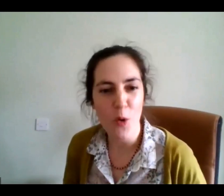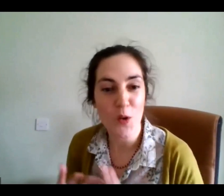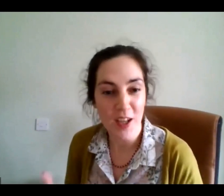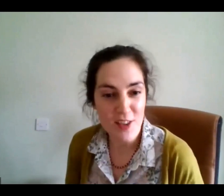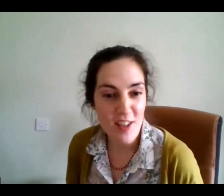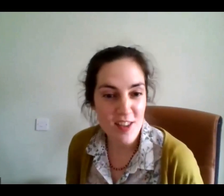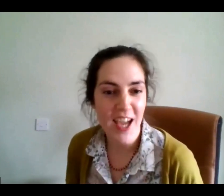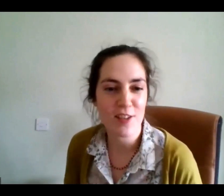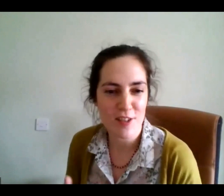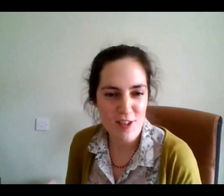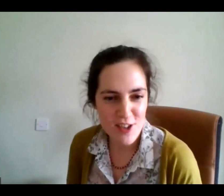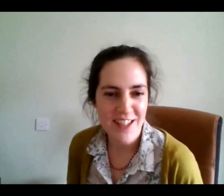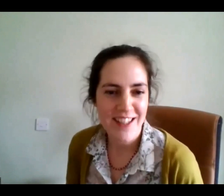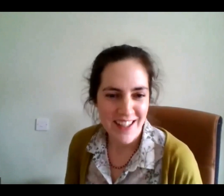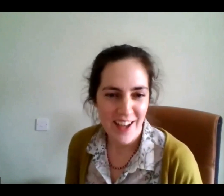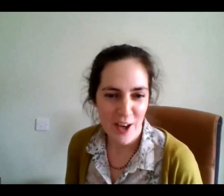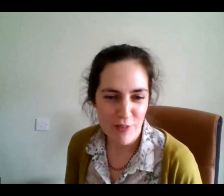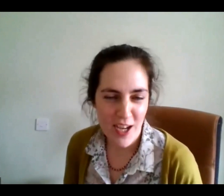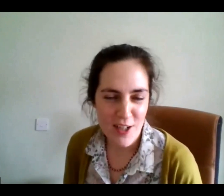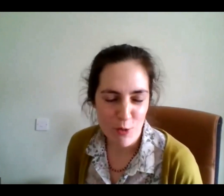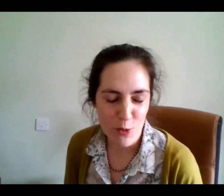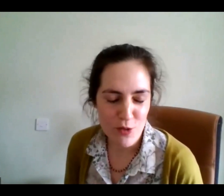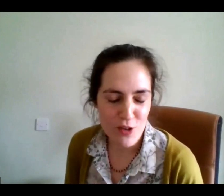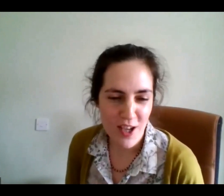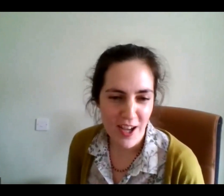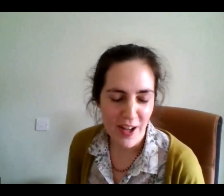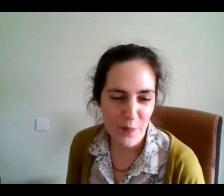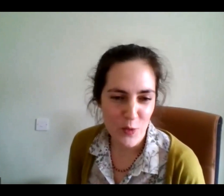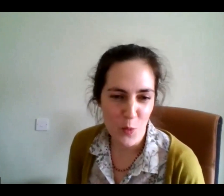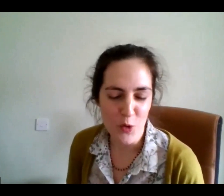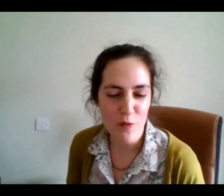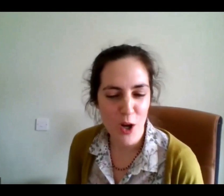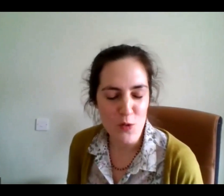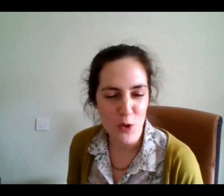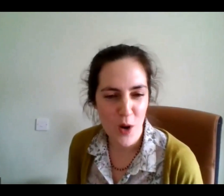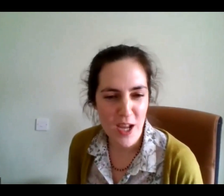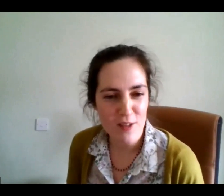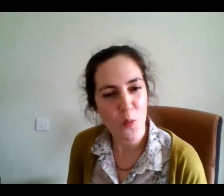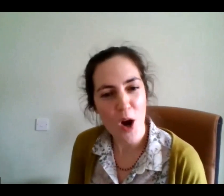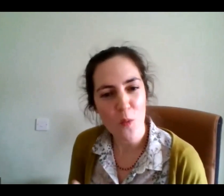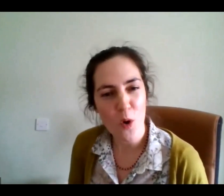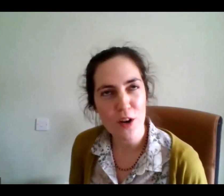the more you got into the text of 'Katie Roche', the more you found your way, so what were